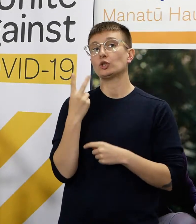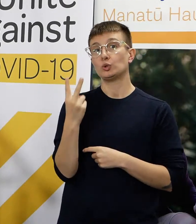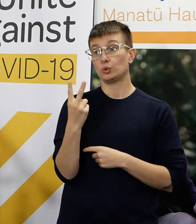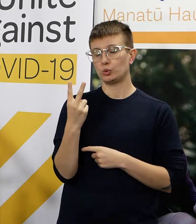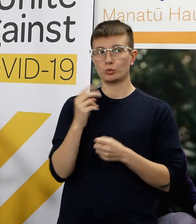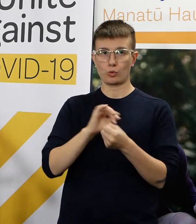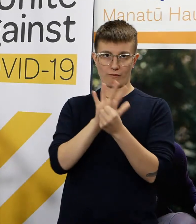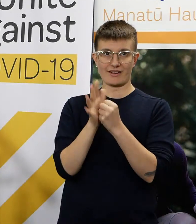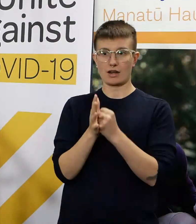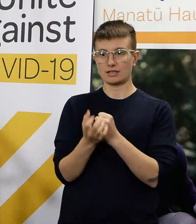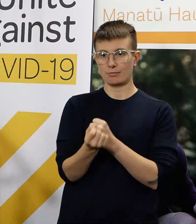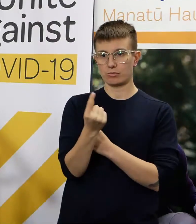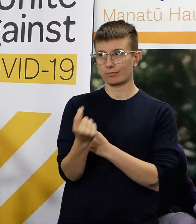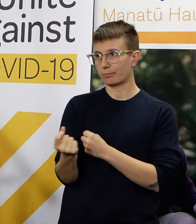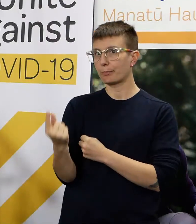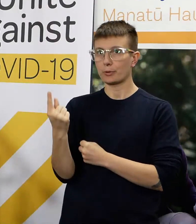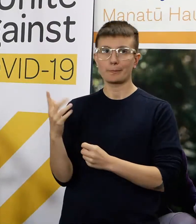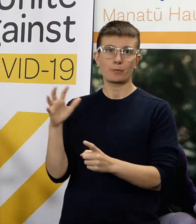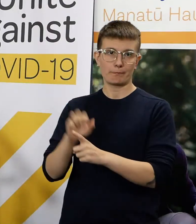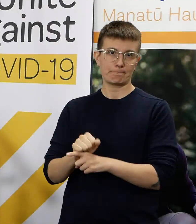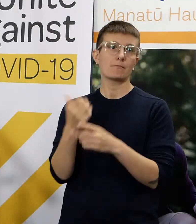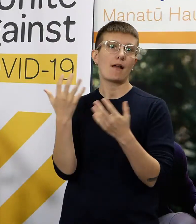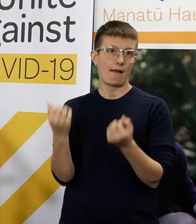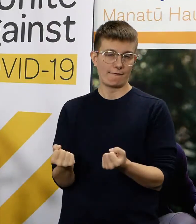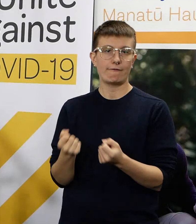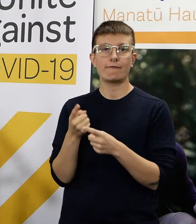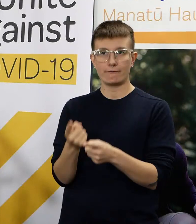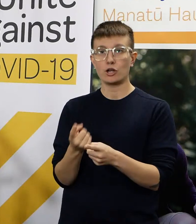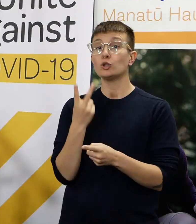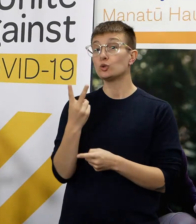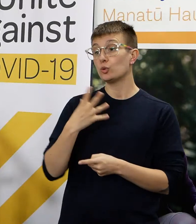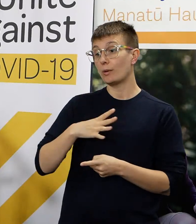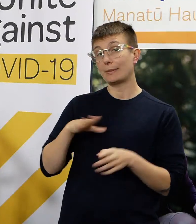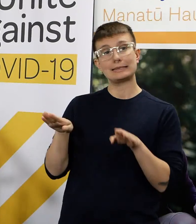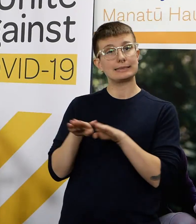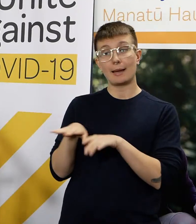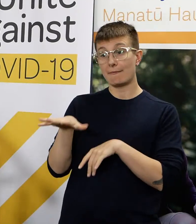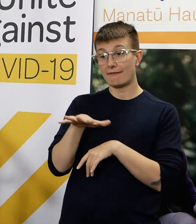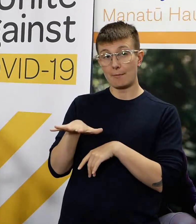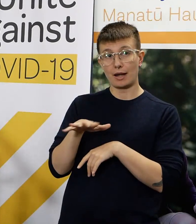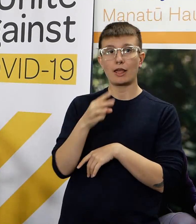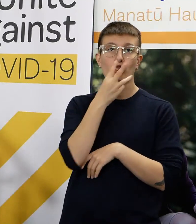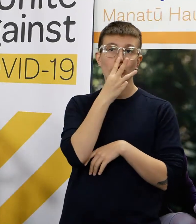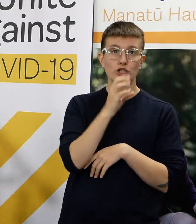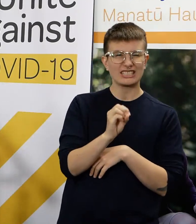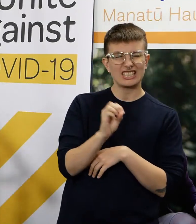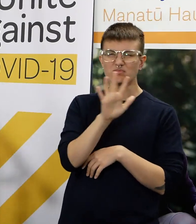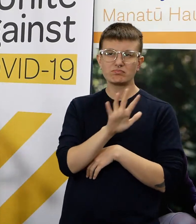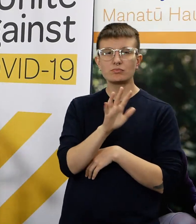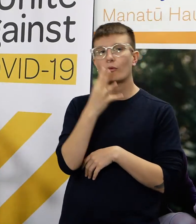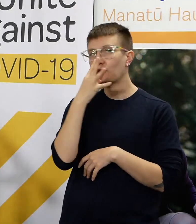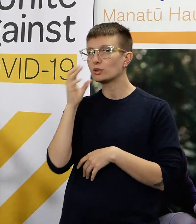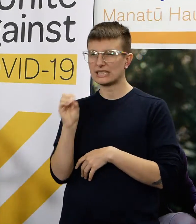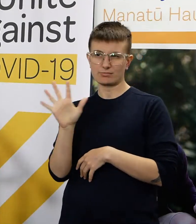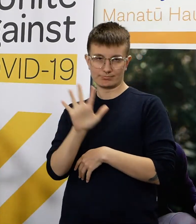one on her 40s, who recently arrived here from the United Kingdom. They have-- were tested yesterday